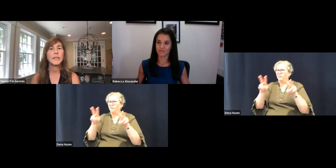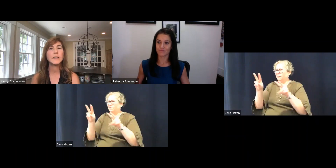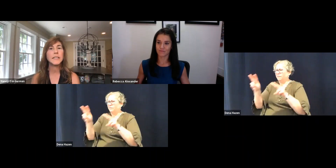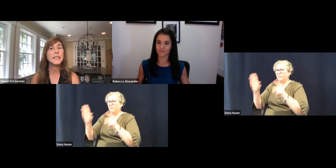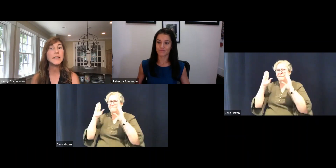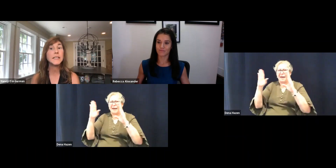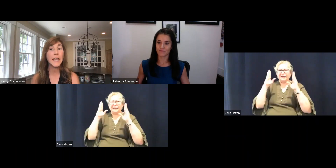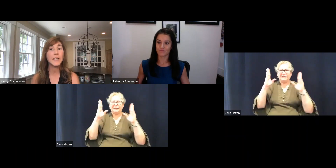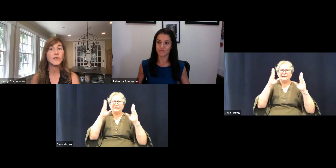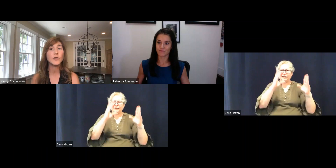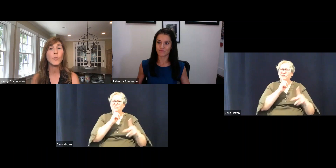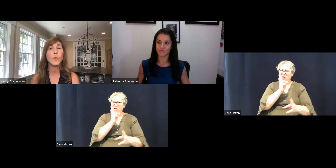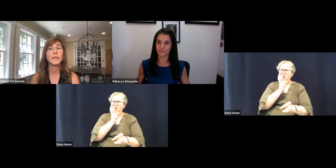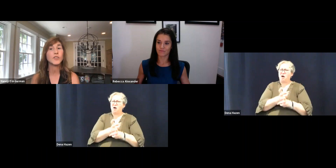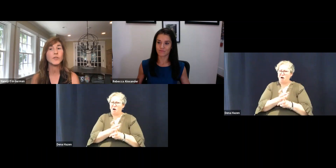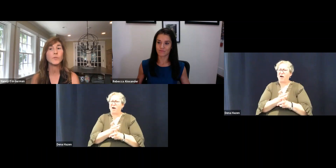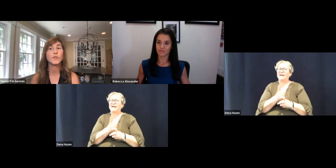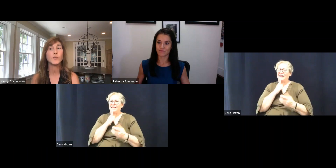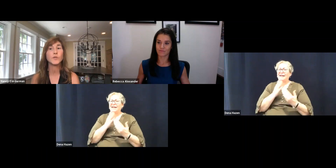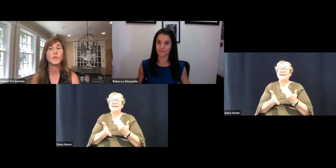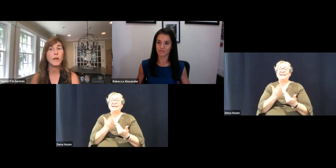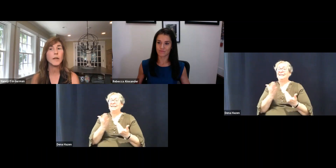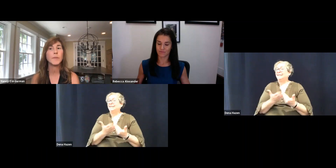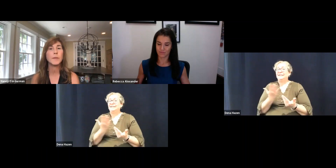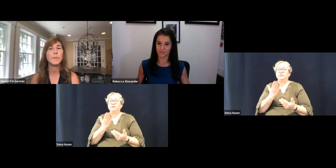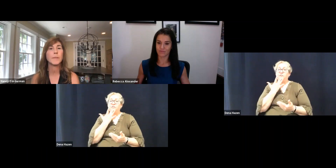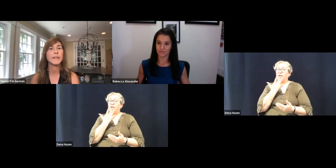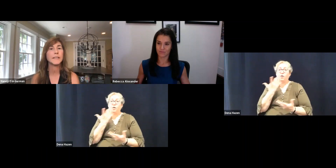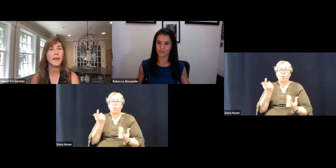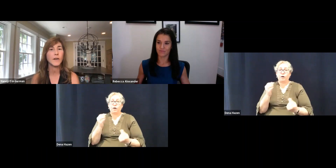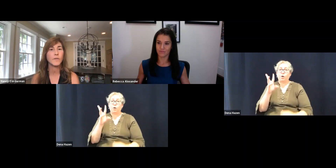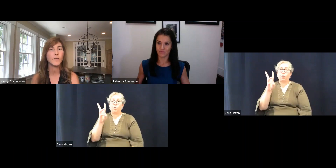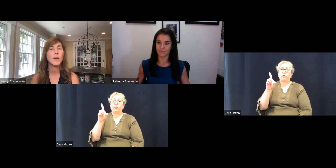It is easy then to want to just withdraw and be by myself,